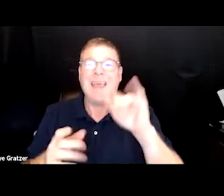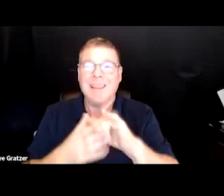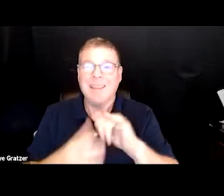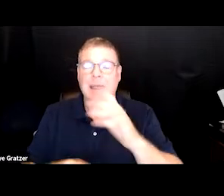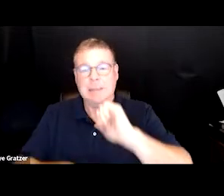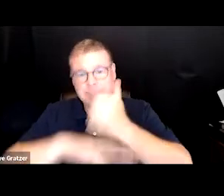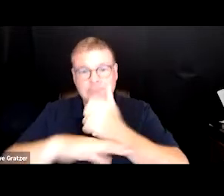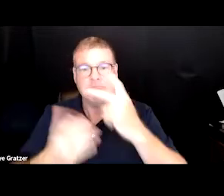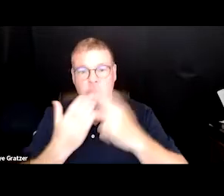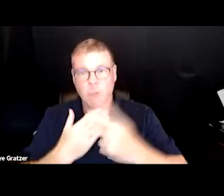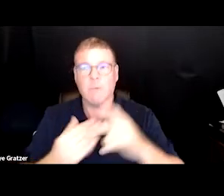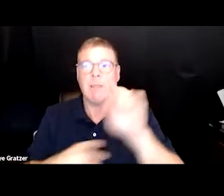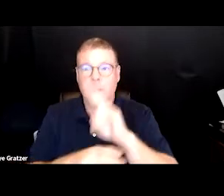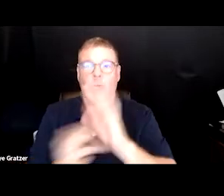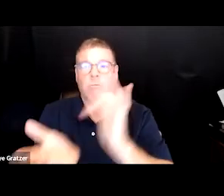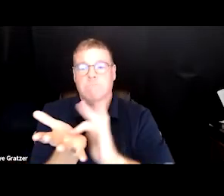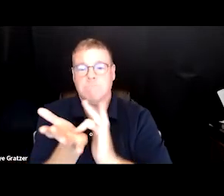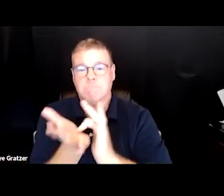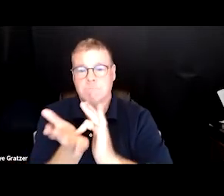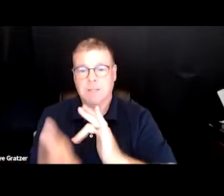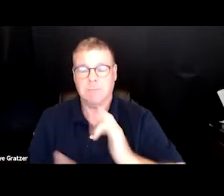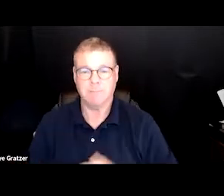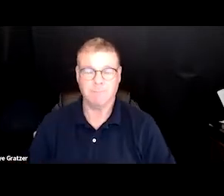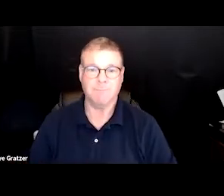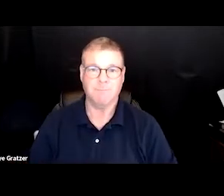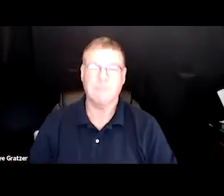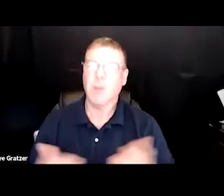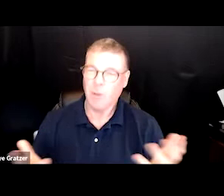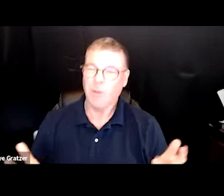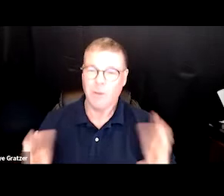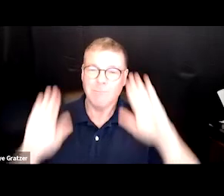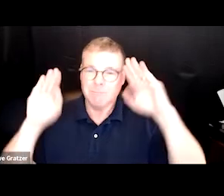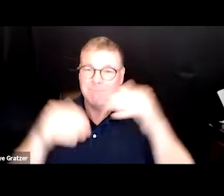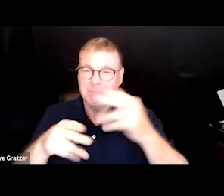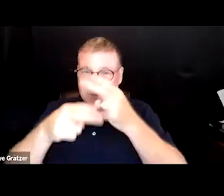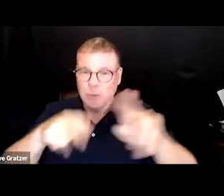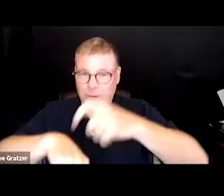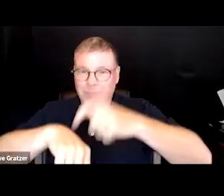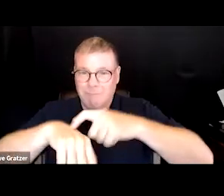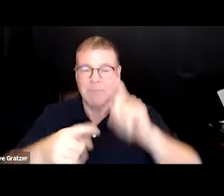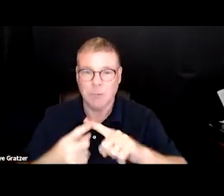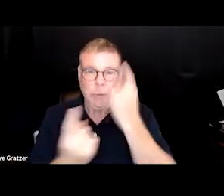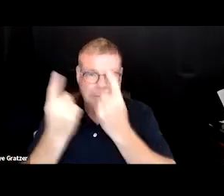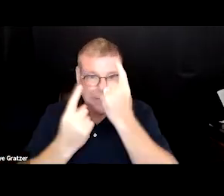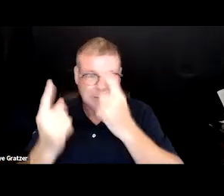that would involve pharmacological interventions." So again, a lot of concerns around this short period of time to actually start people on medications